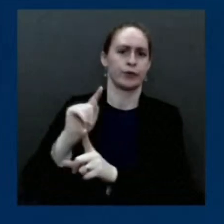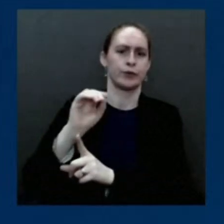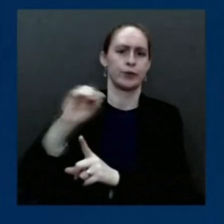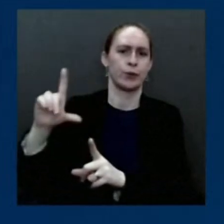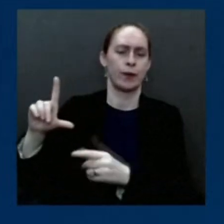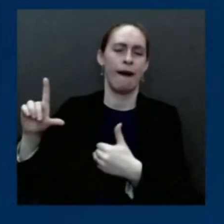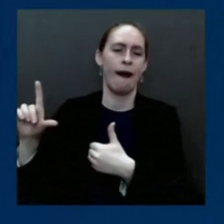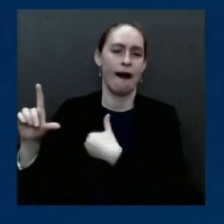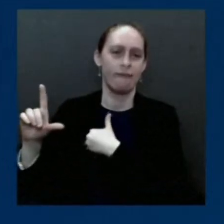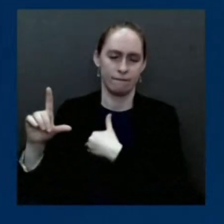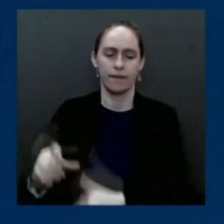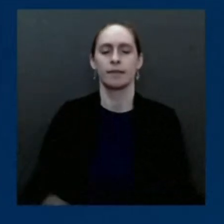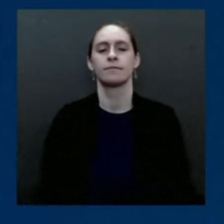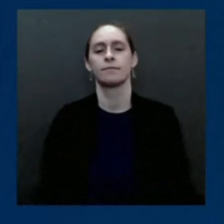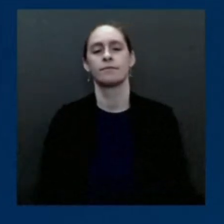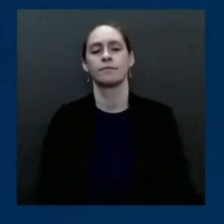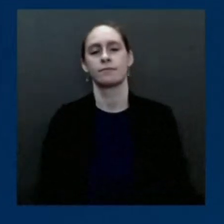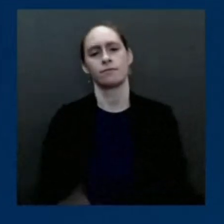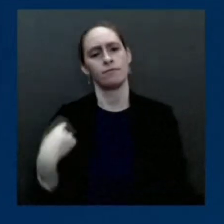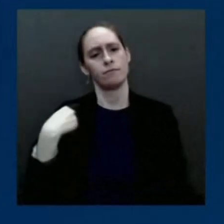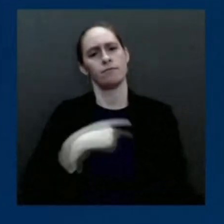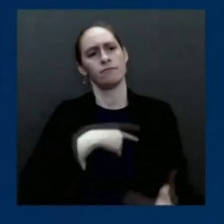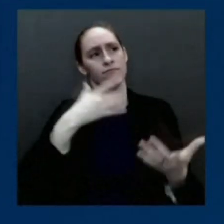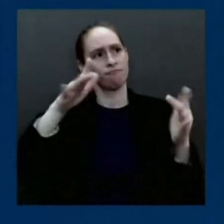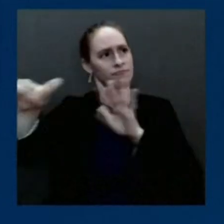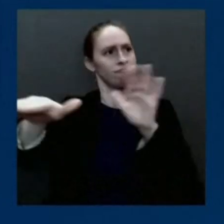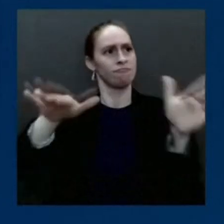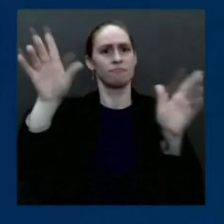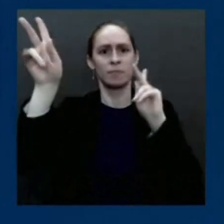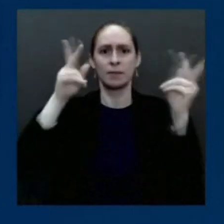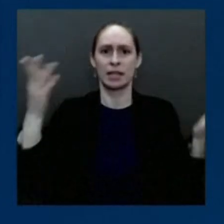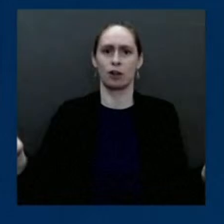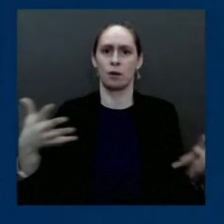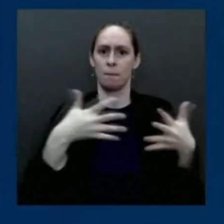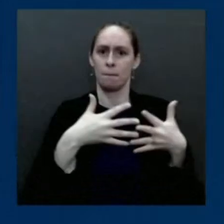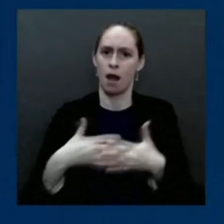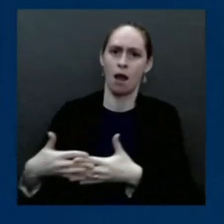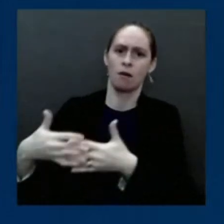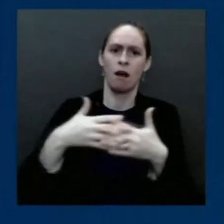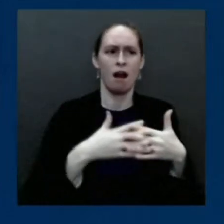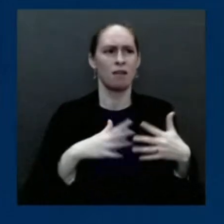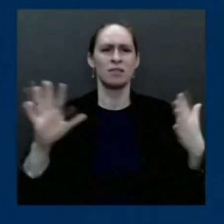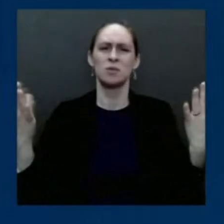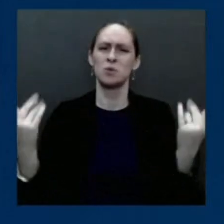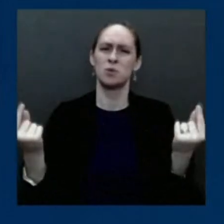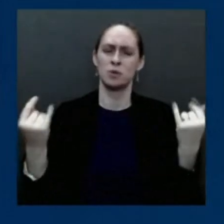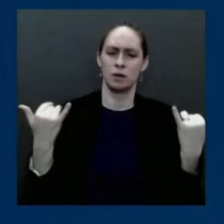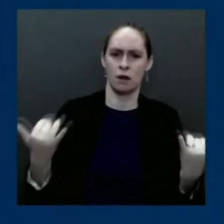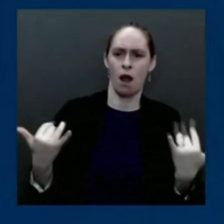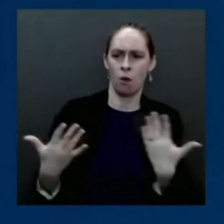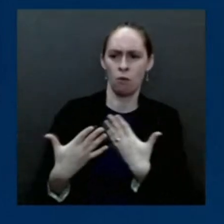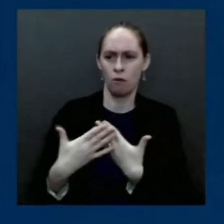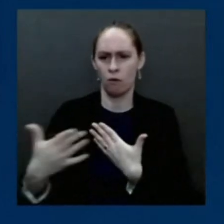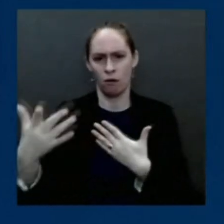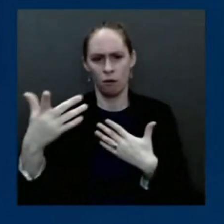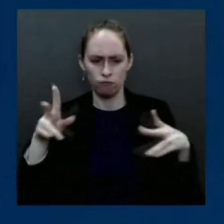YESTERDAY'S RELEASE FROM THE FDA WAS TO KEEP THE PUBLIC AWARE OF ON GOING WORK TO